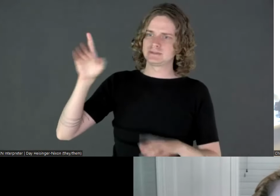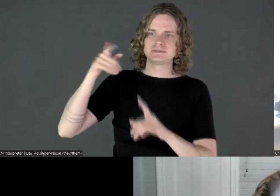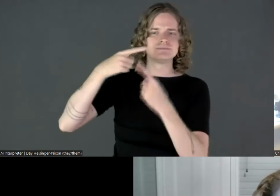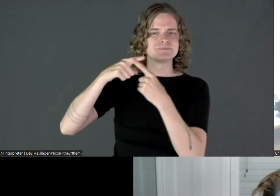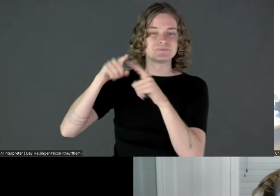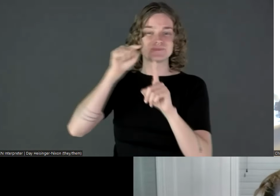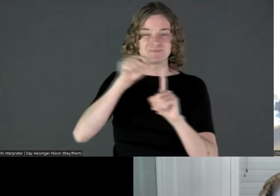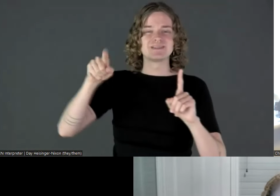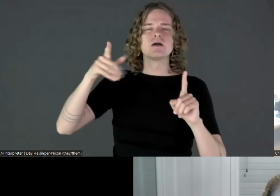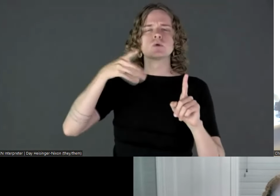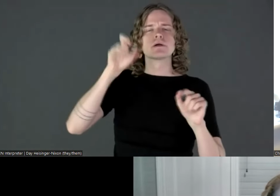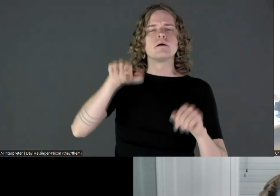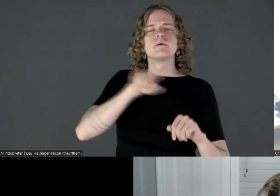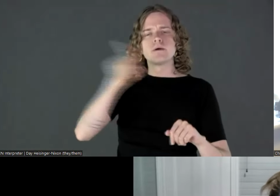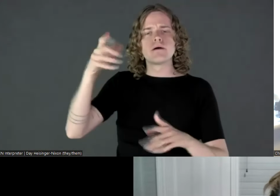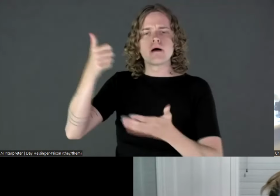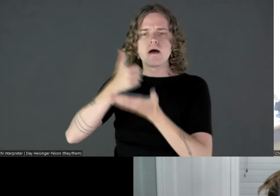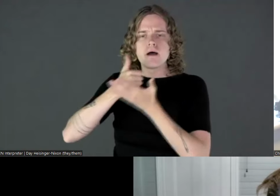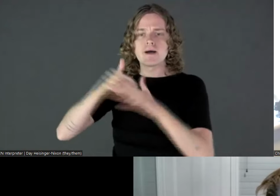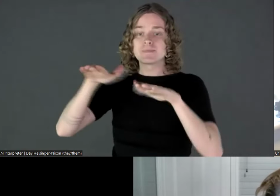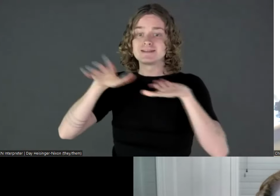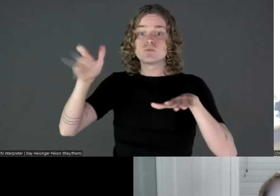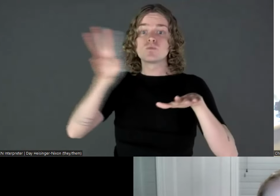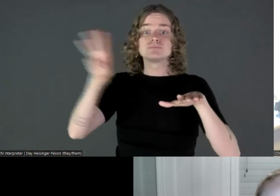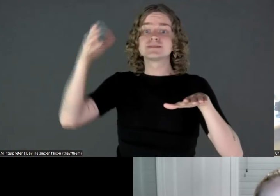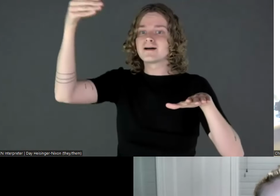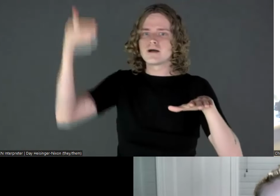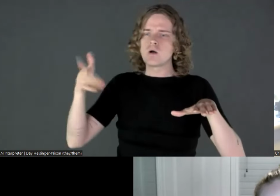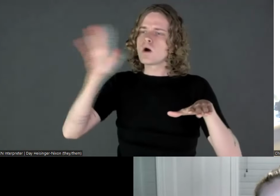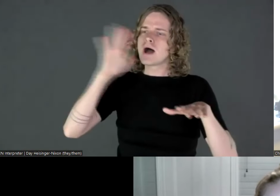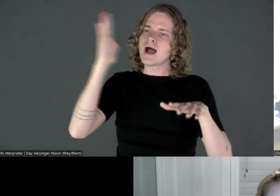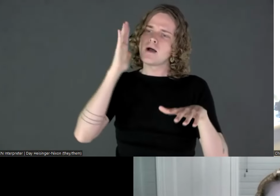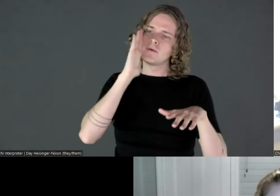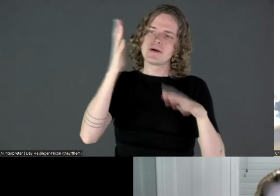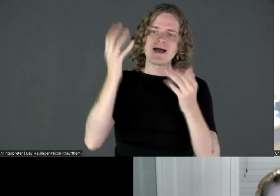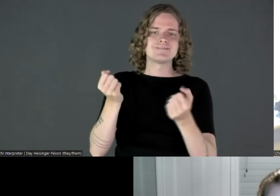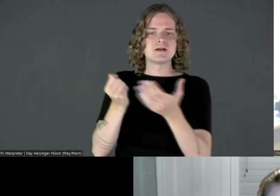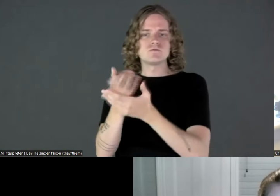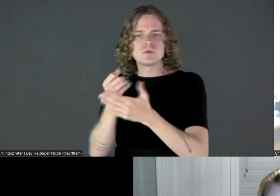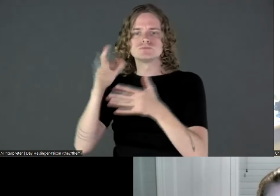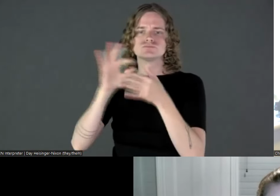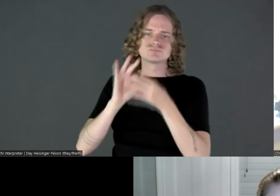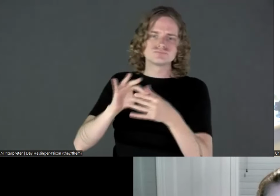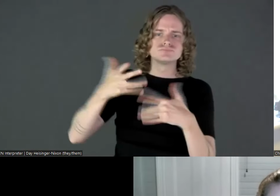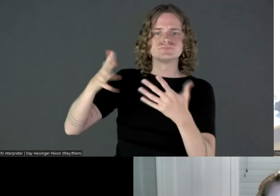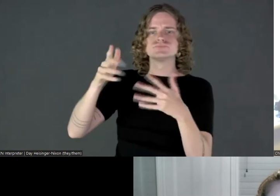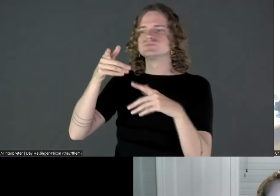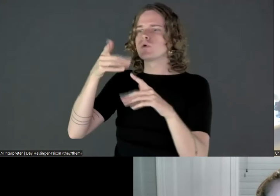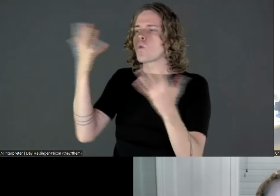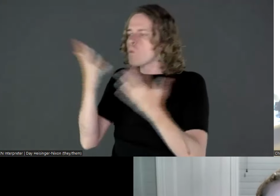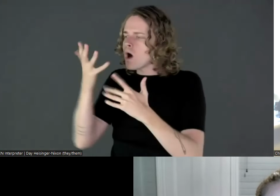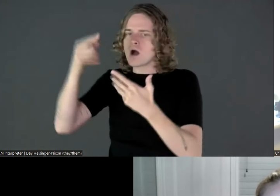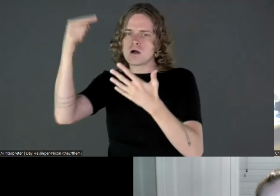about what types of services they provide and how to access those services. The other thing I